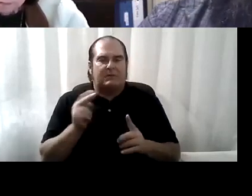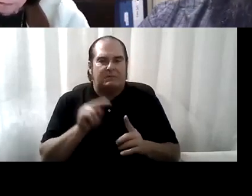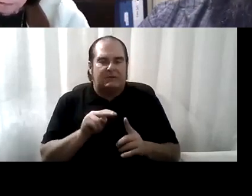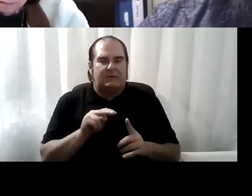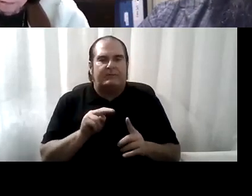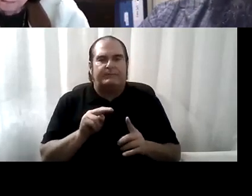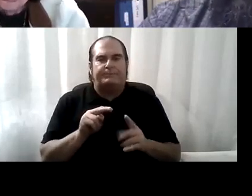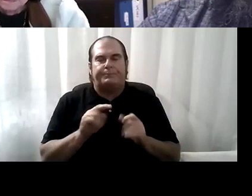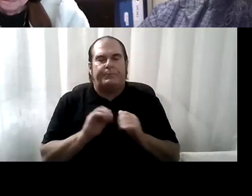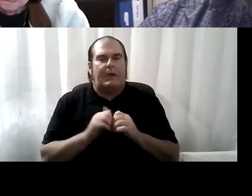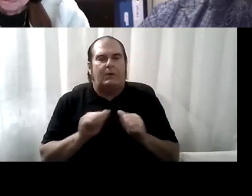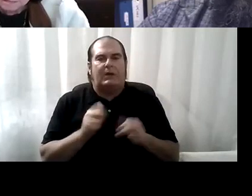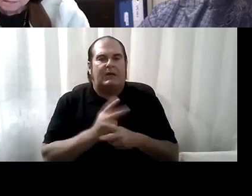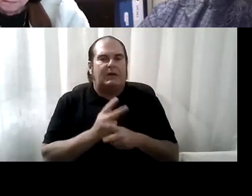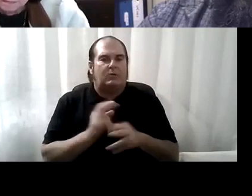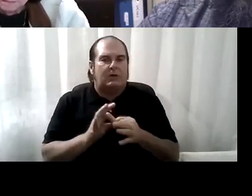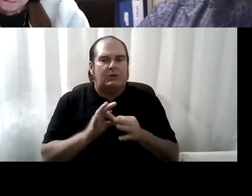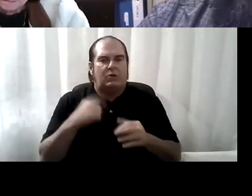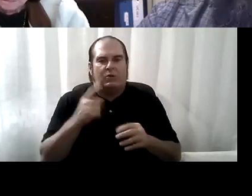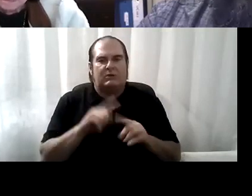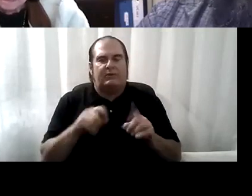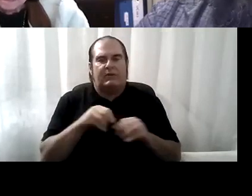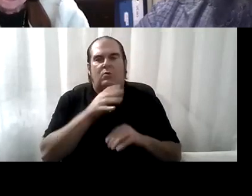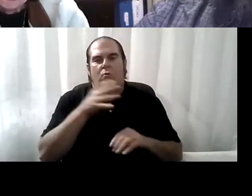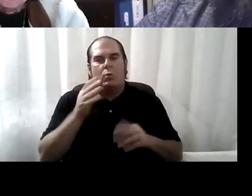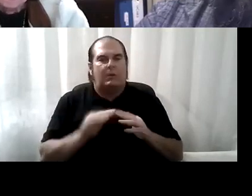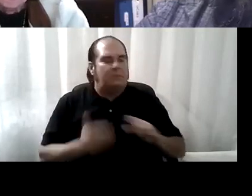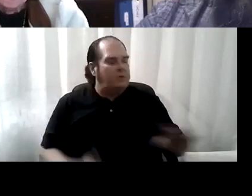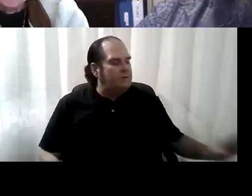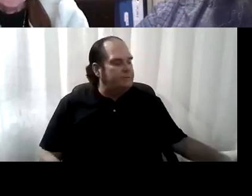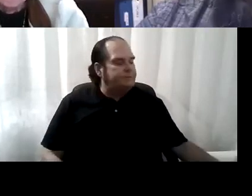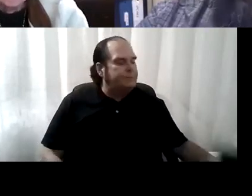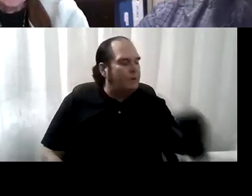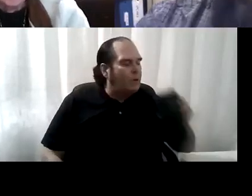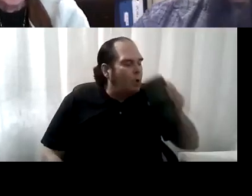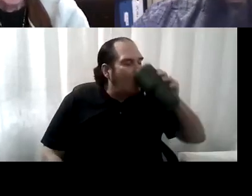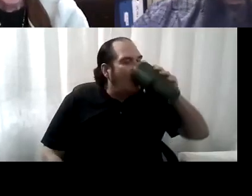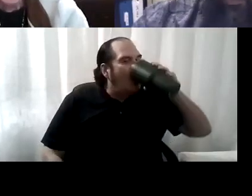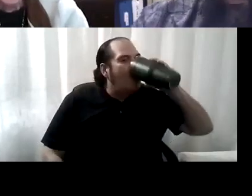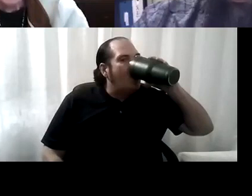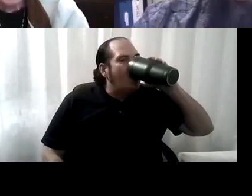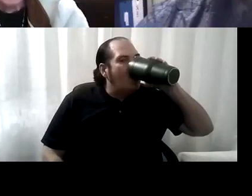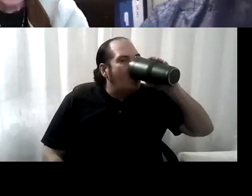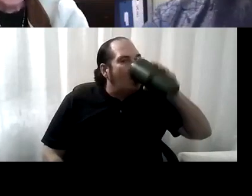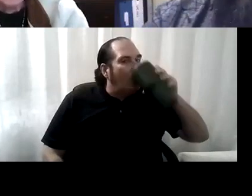care coordination look different in rural community? I'll start with this one.